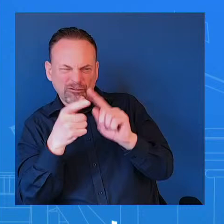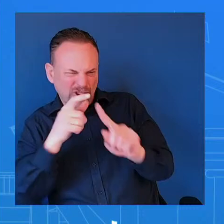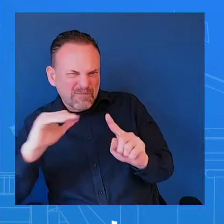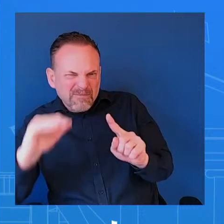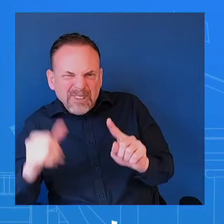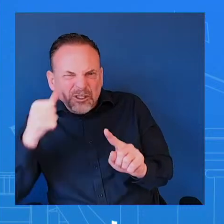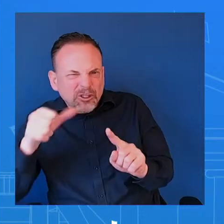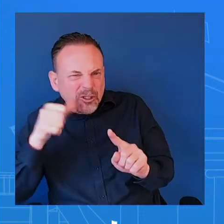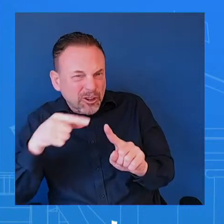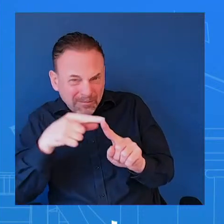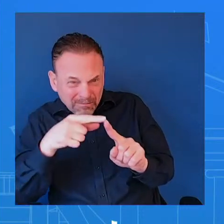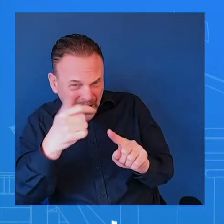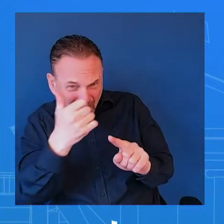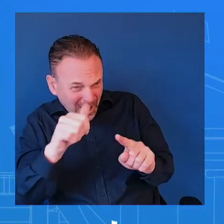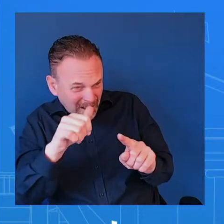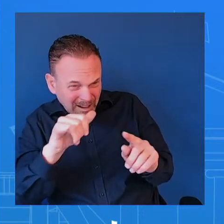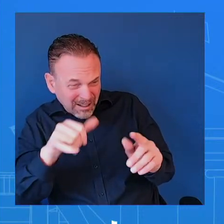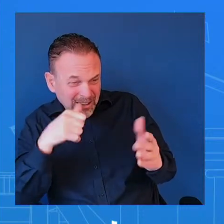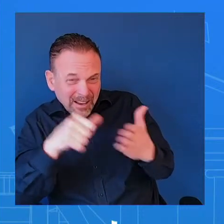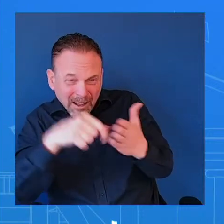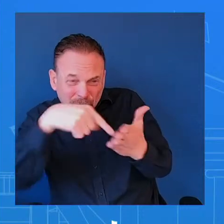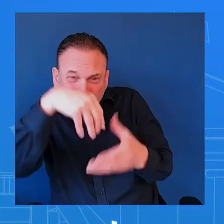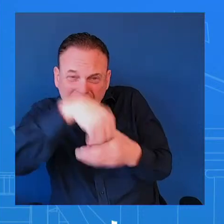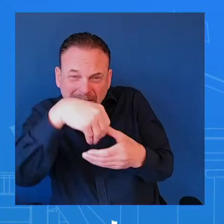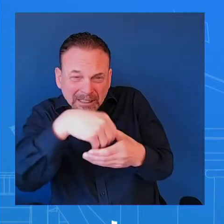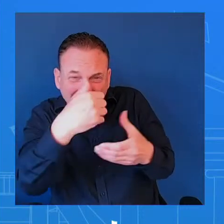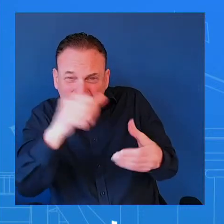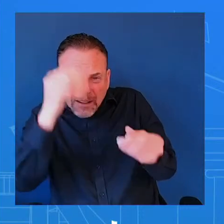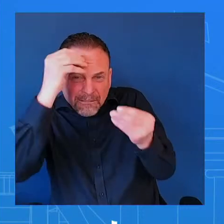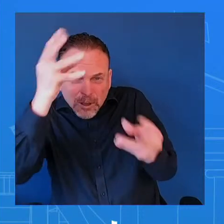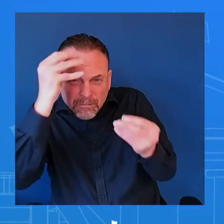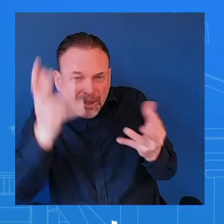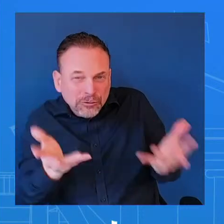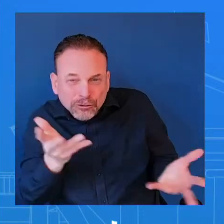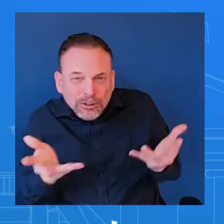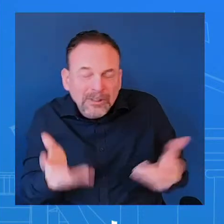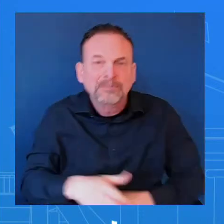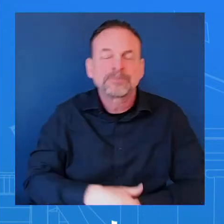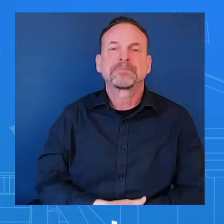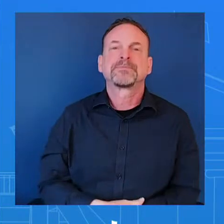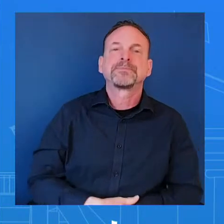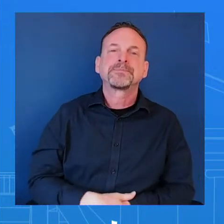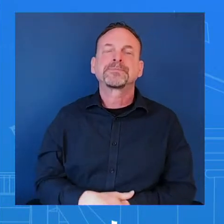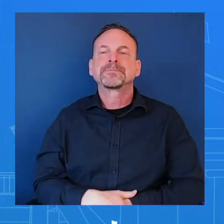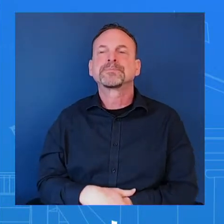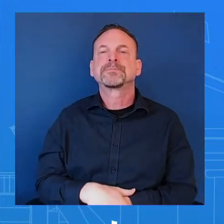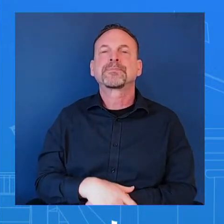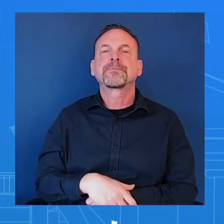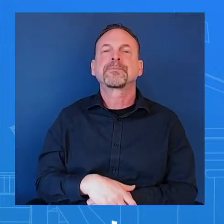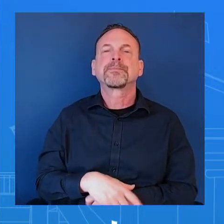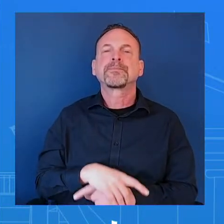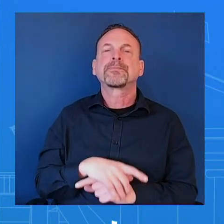I'm not going to speak to contents of a private meeting. Just not going to do that from here. The doctor speaks for himself. He's free to do that.